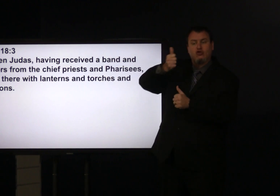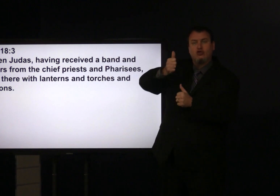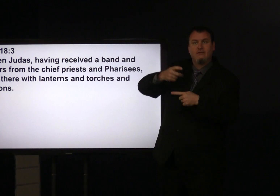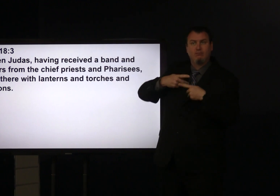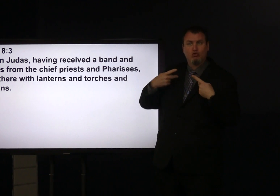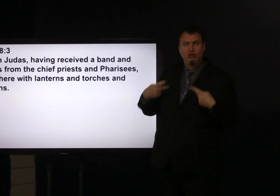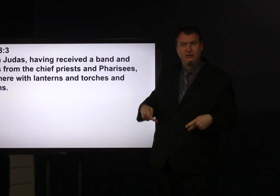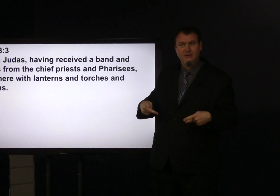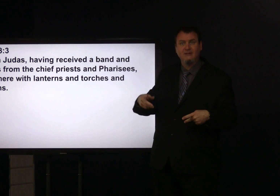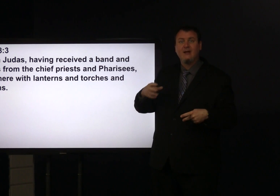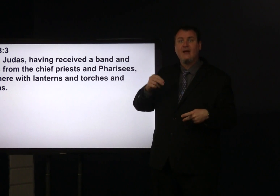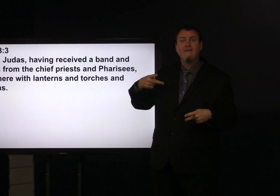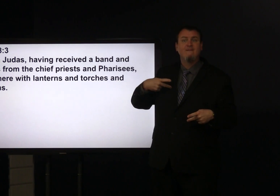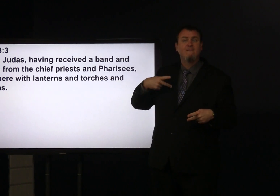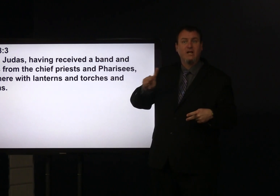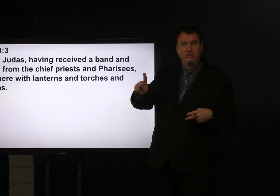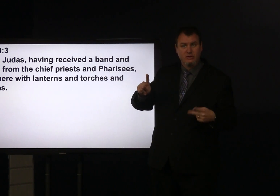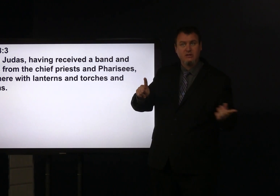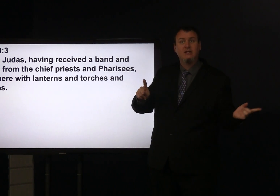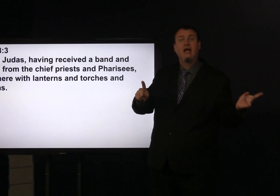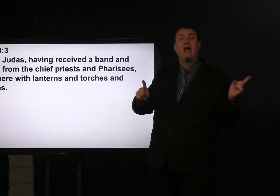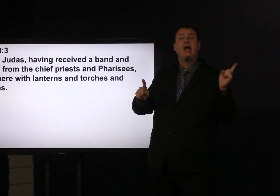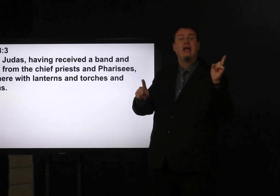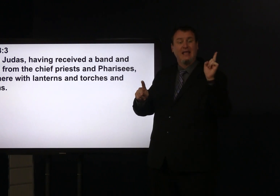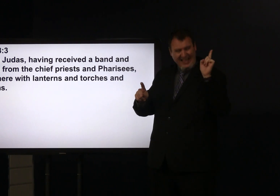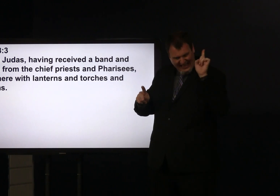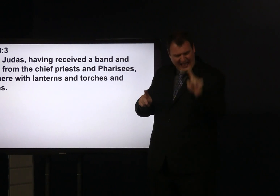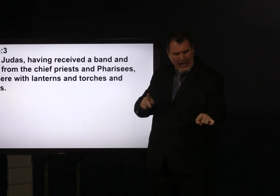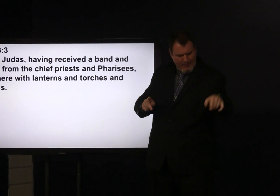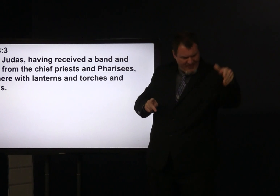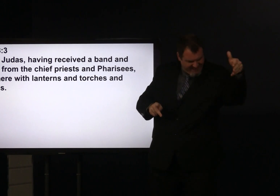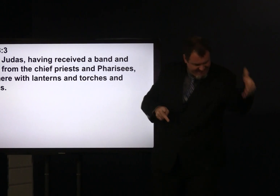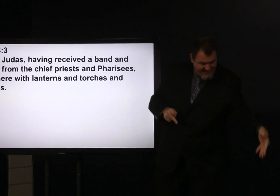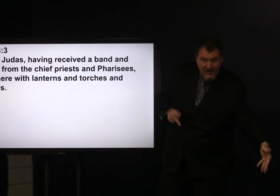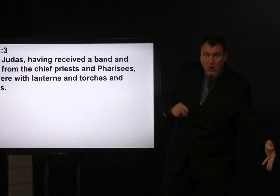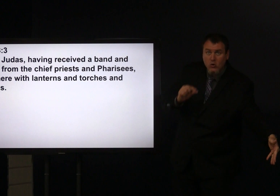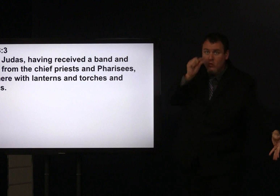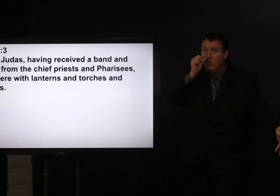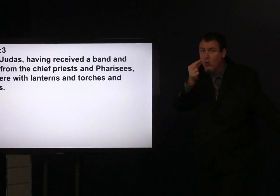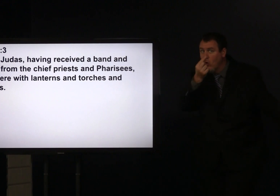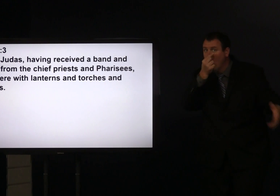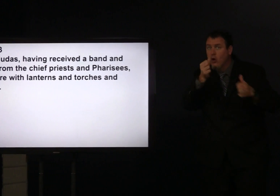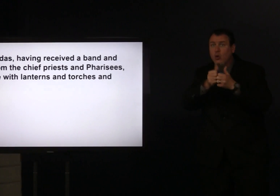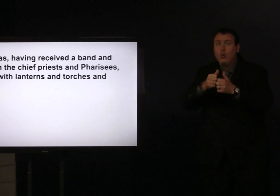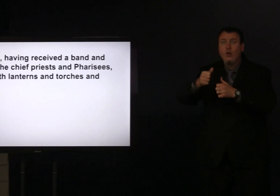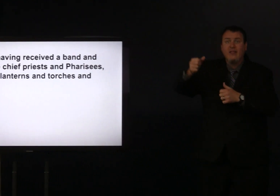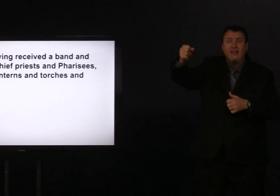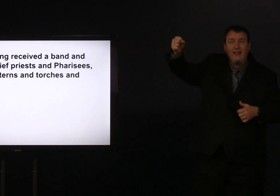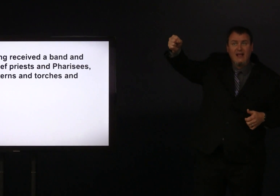Judas after he had received a band and officers from the chief priests there in the garden